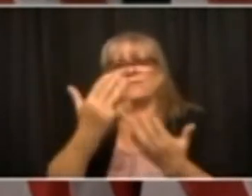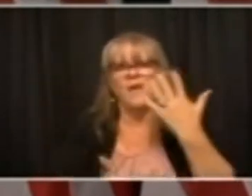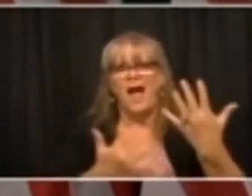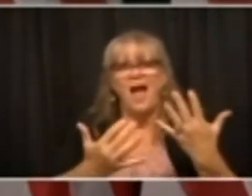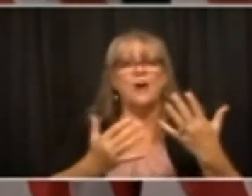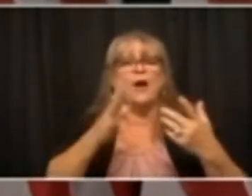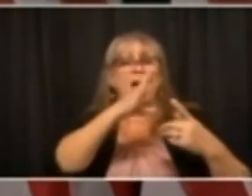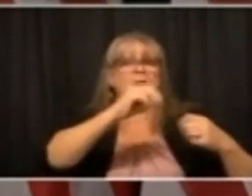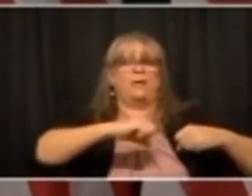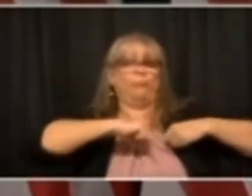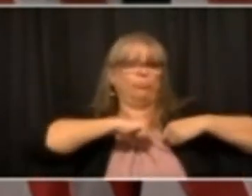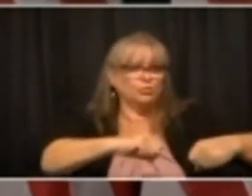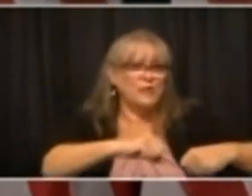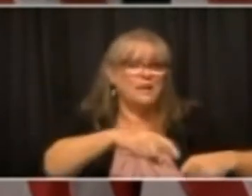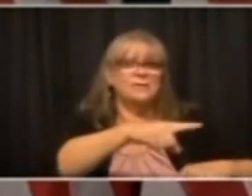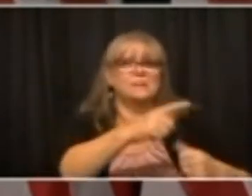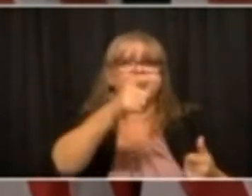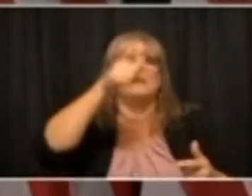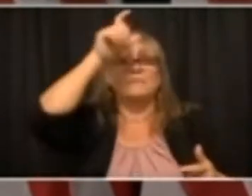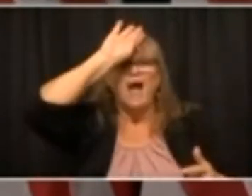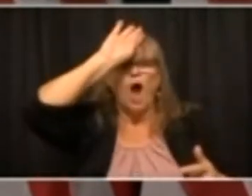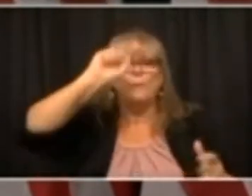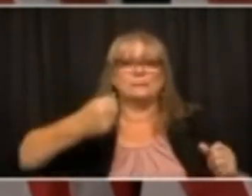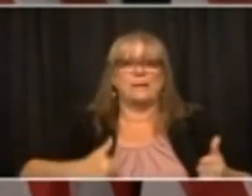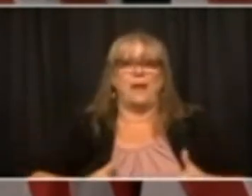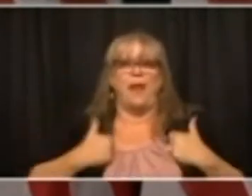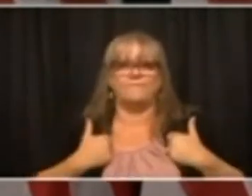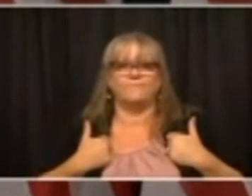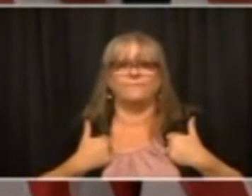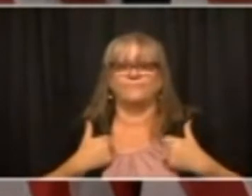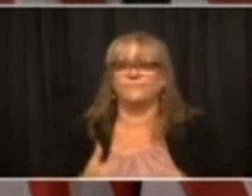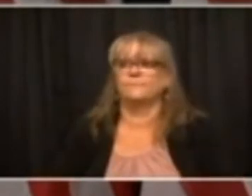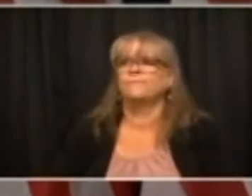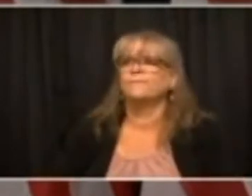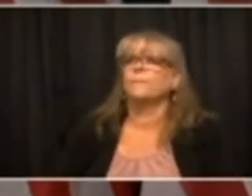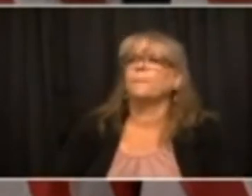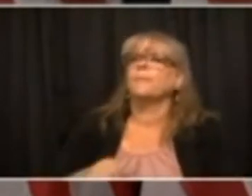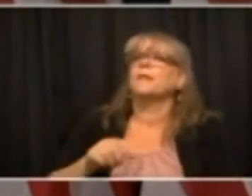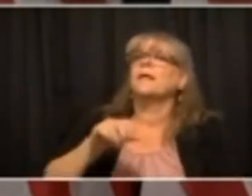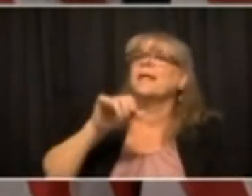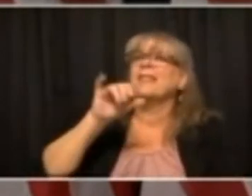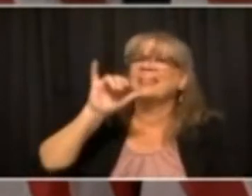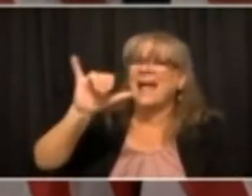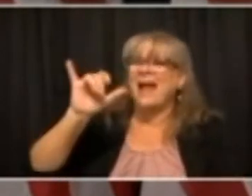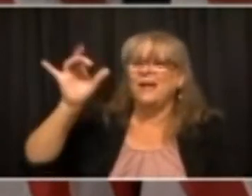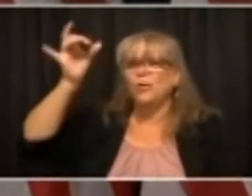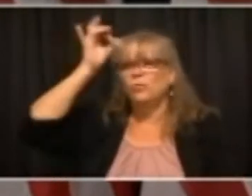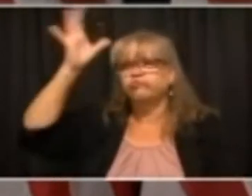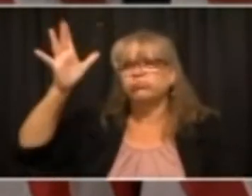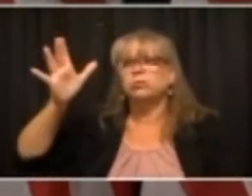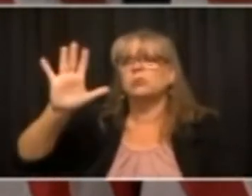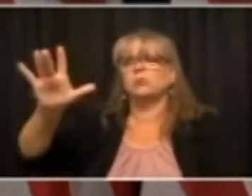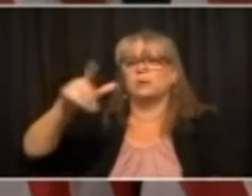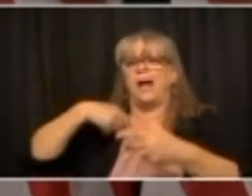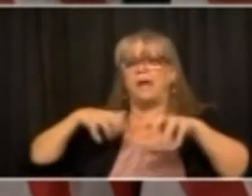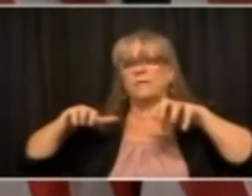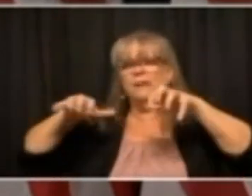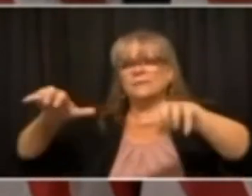especially with fire but also falling rock that's occurring throughout the canyon as well for local communities many of you know